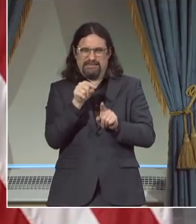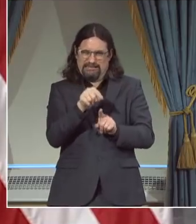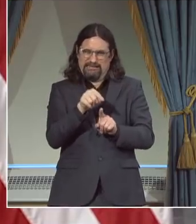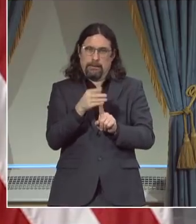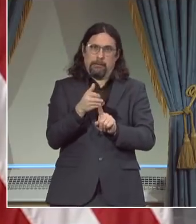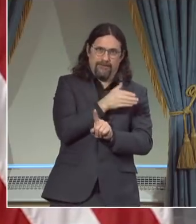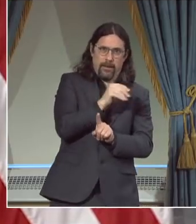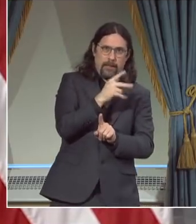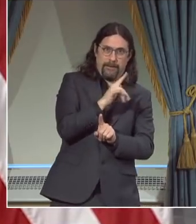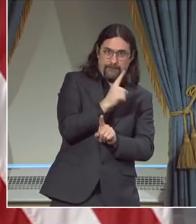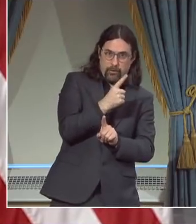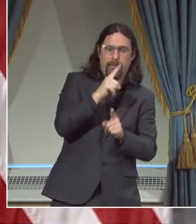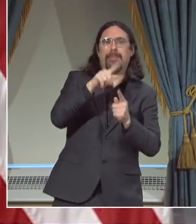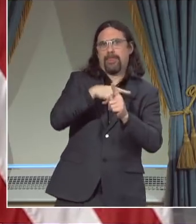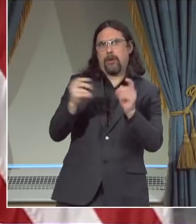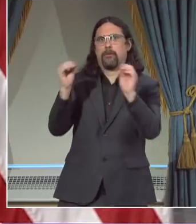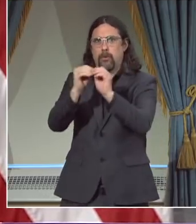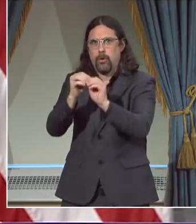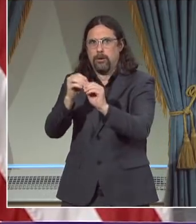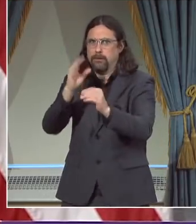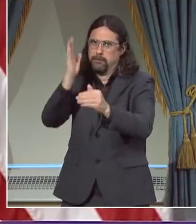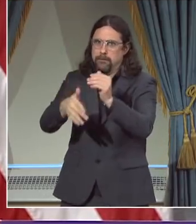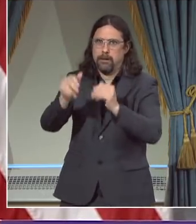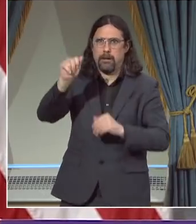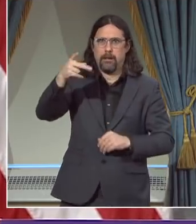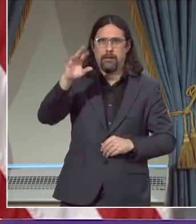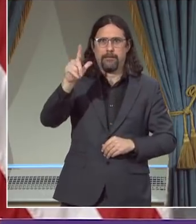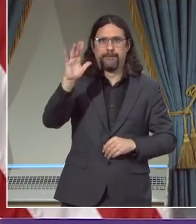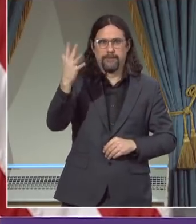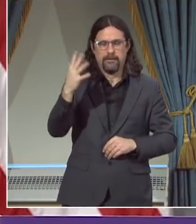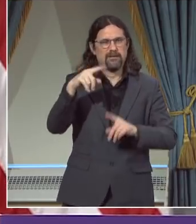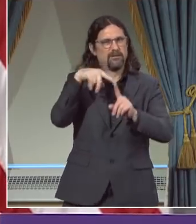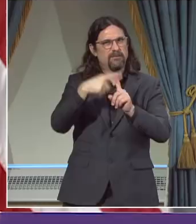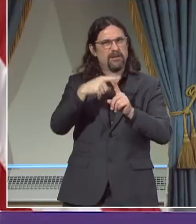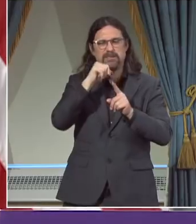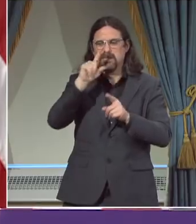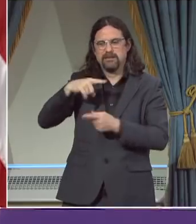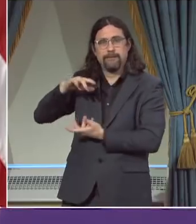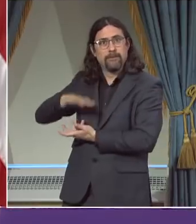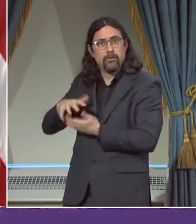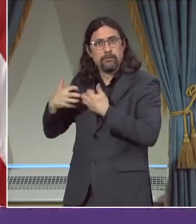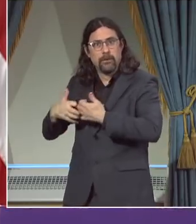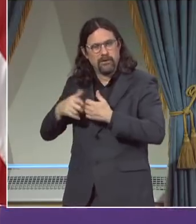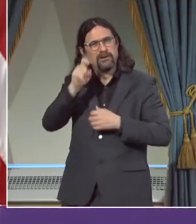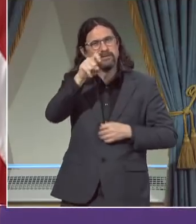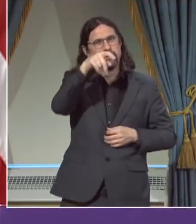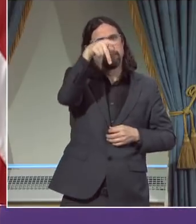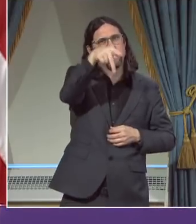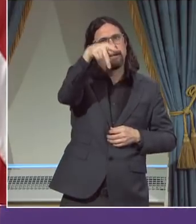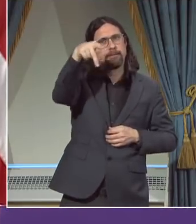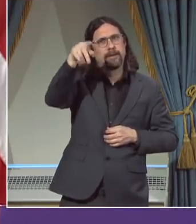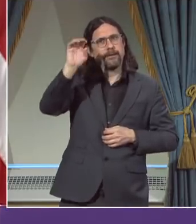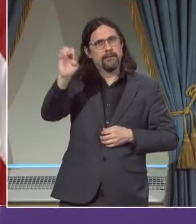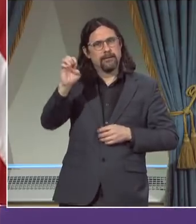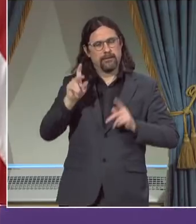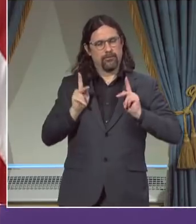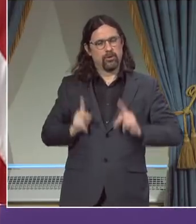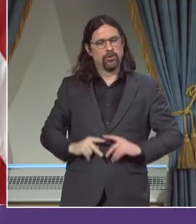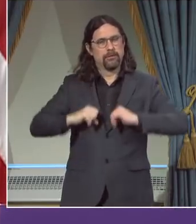VENTILATORS TO BE IN PLACE AND READY. IN TERMS OF PERSONAL PROTECTIVE